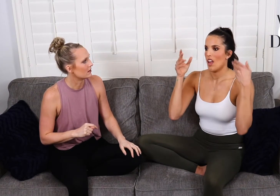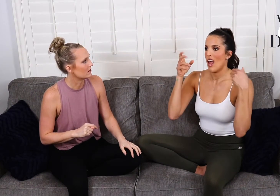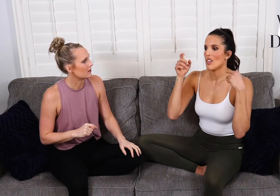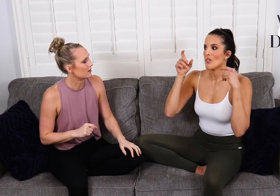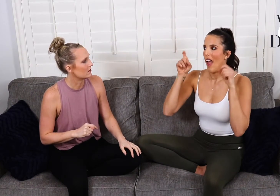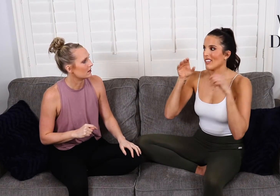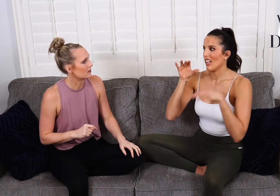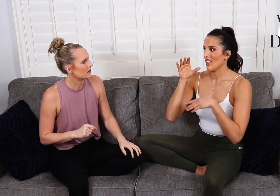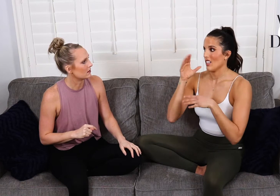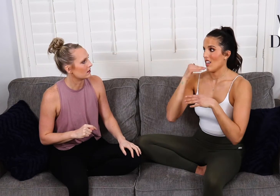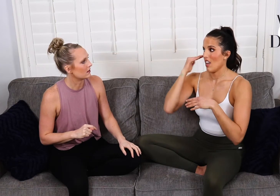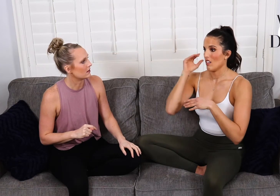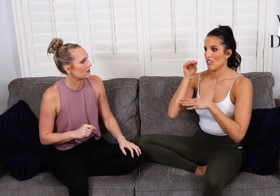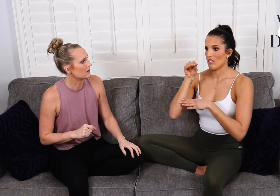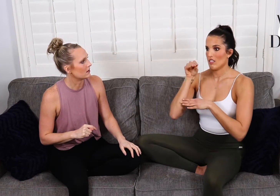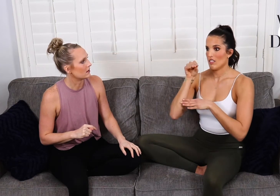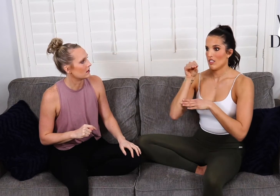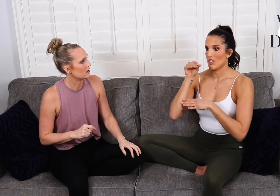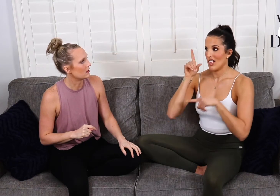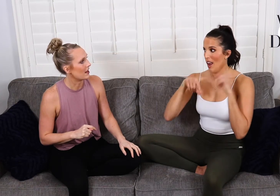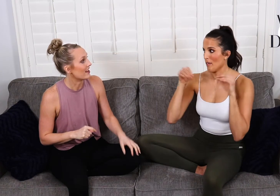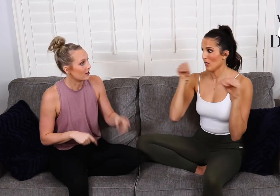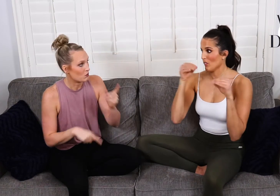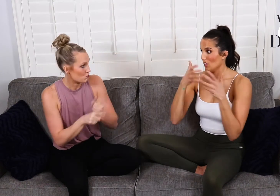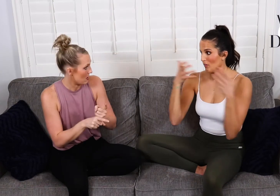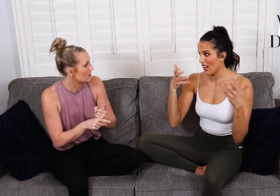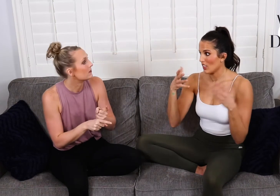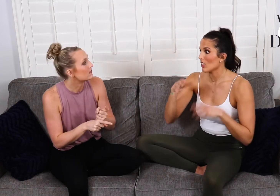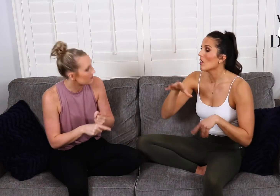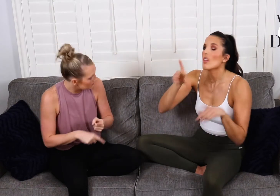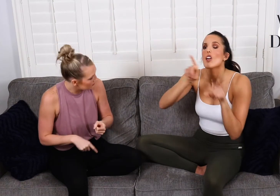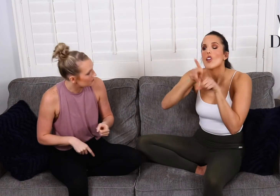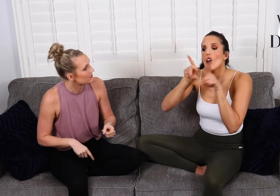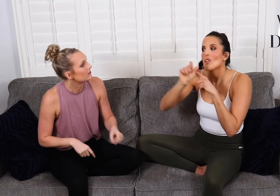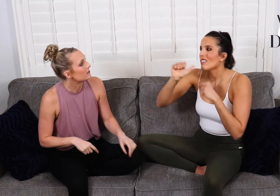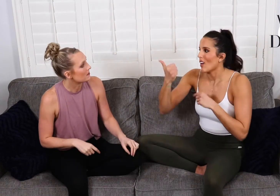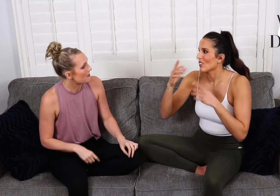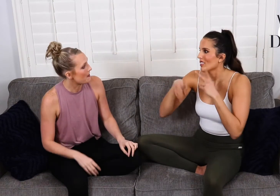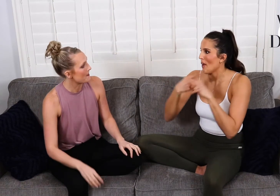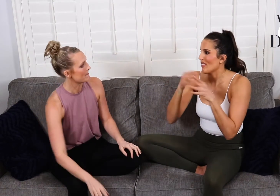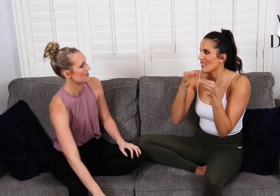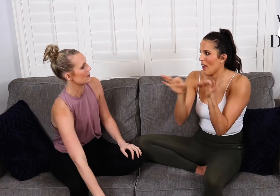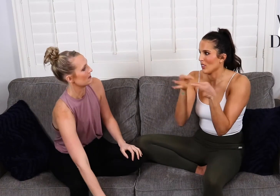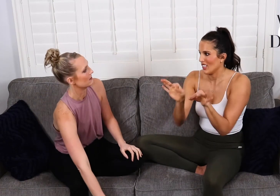glasses and you cannot move your head. - Right?! And there's also like the another kind of captioning